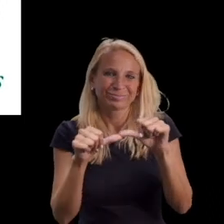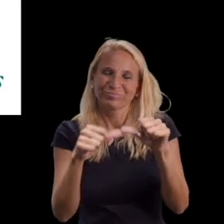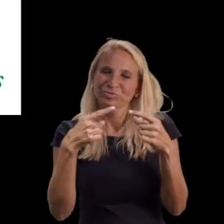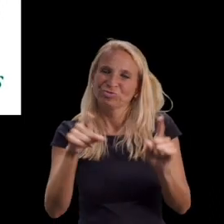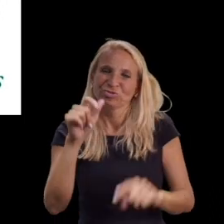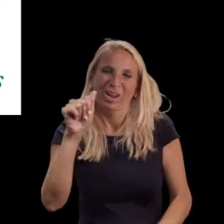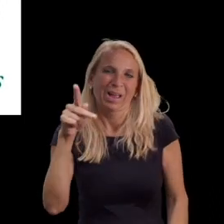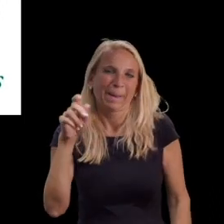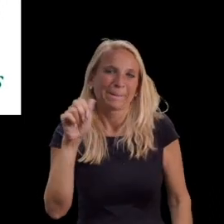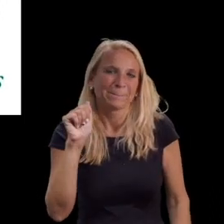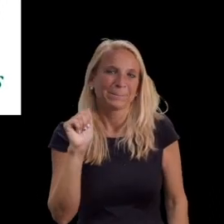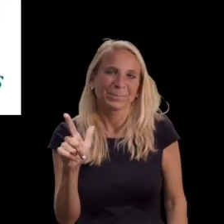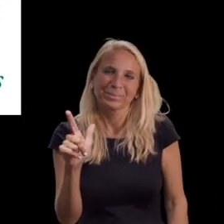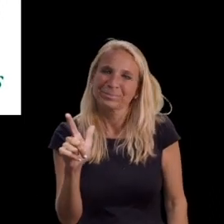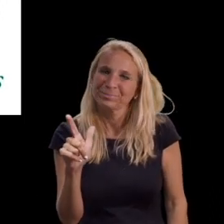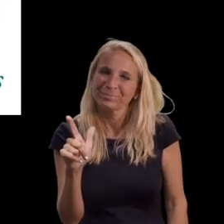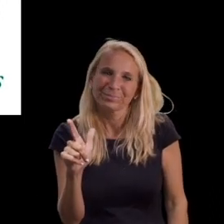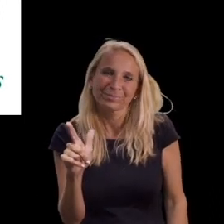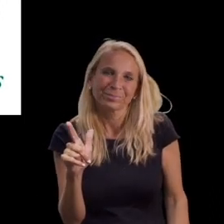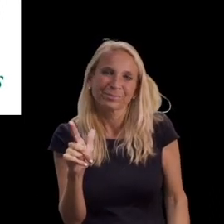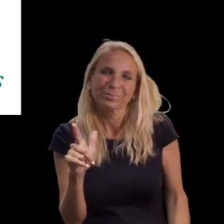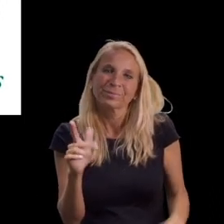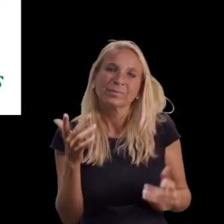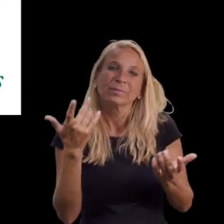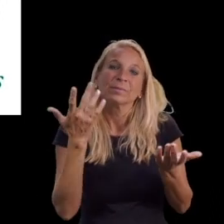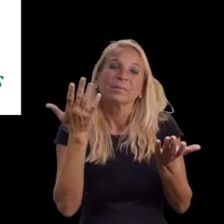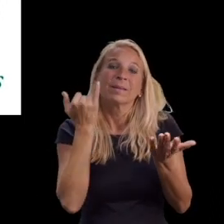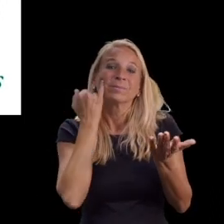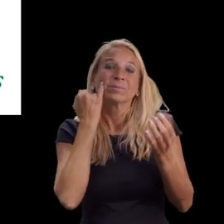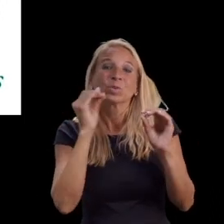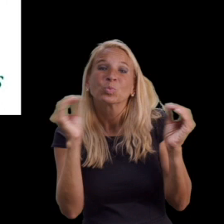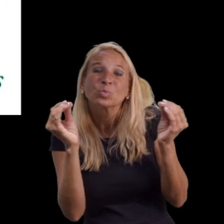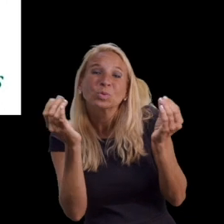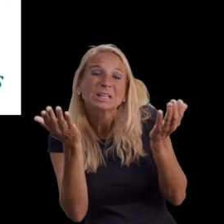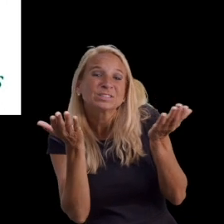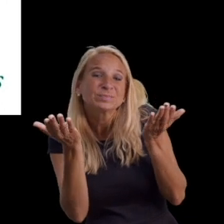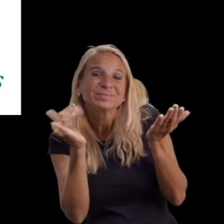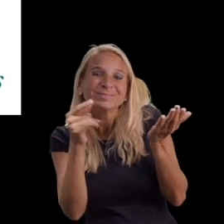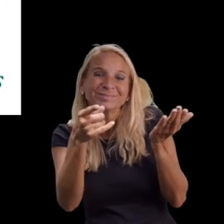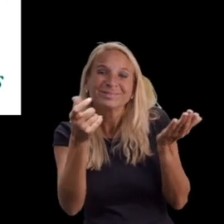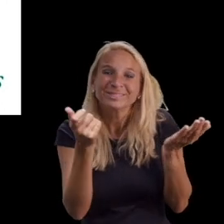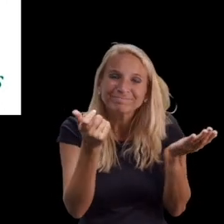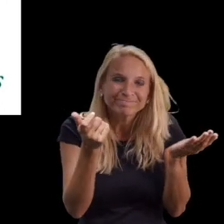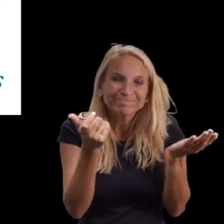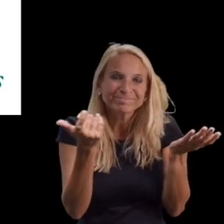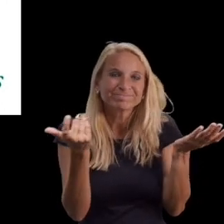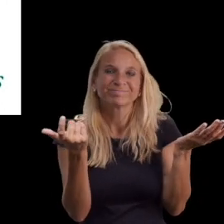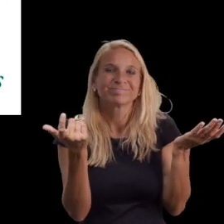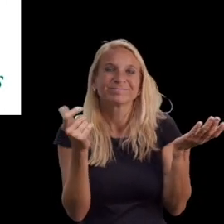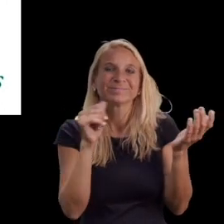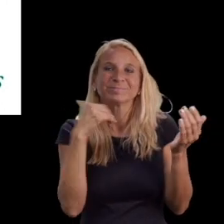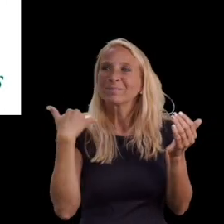So if there is not a service that's currently in place but you're asking for it, if you've had the service before